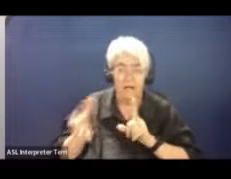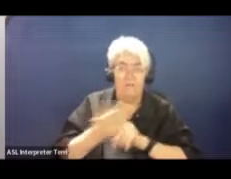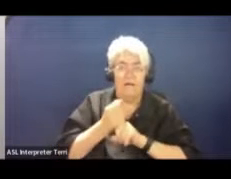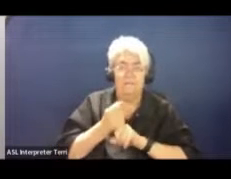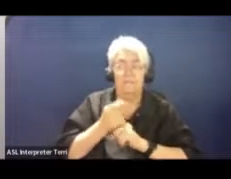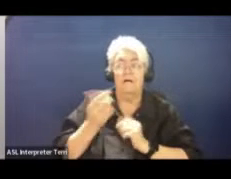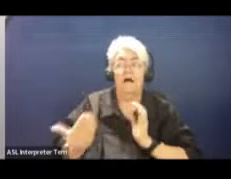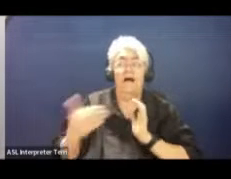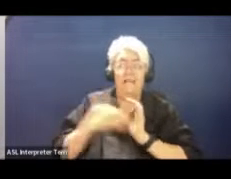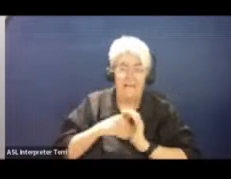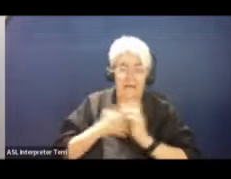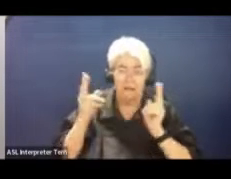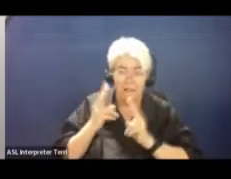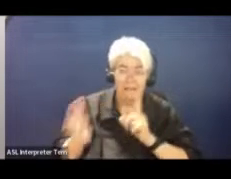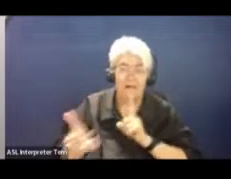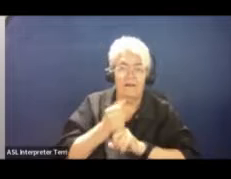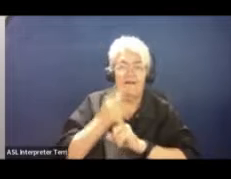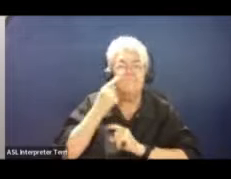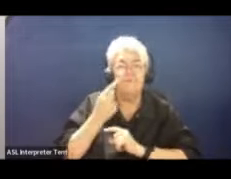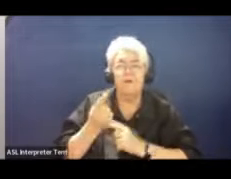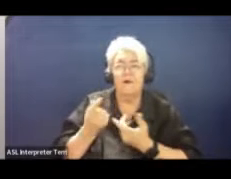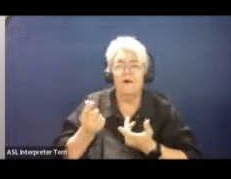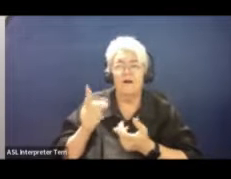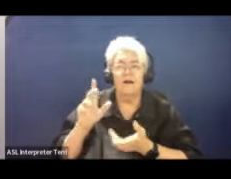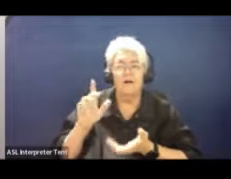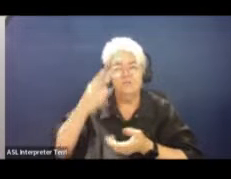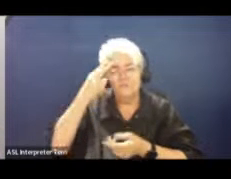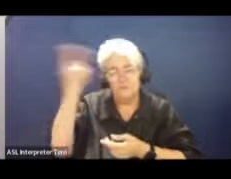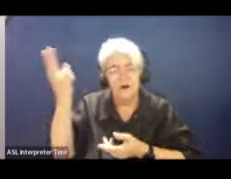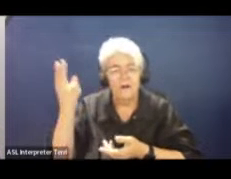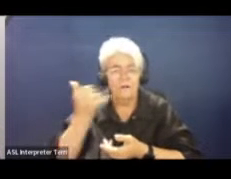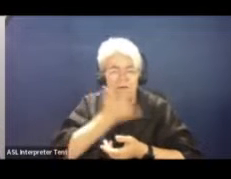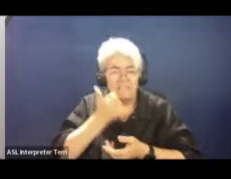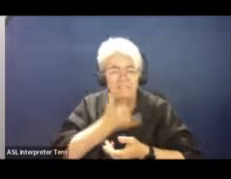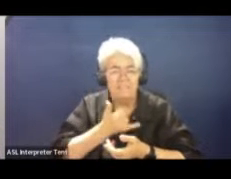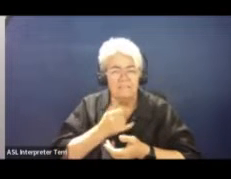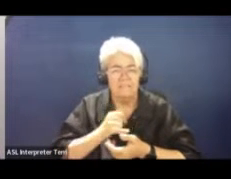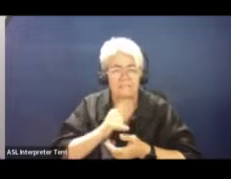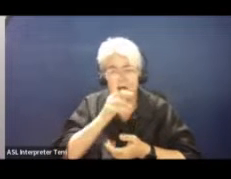low level drug offenses. And Outreach Court is a community court that is held at homeless